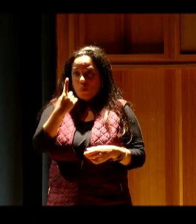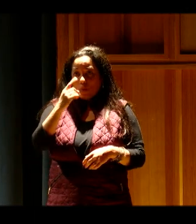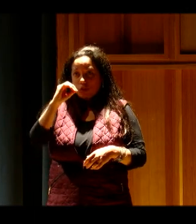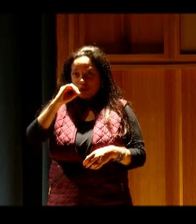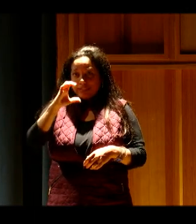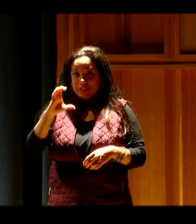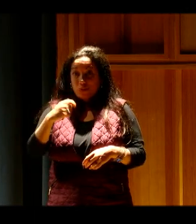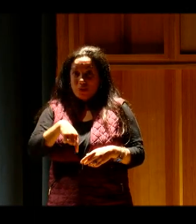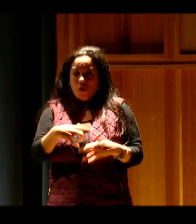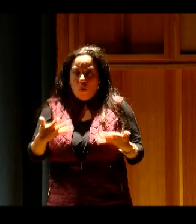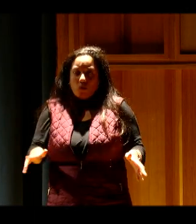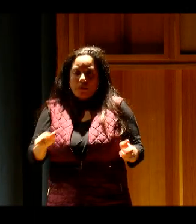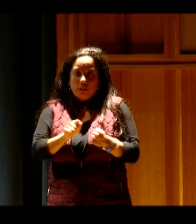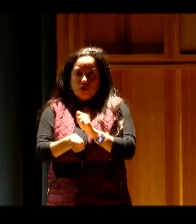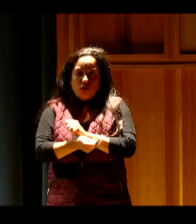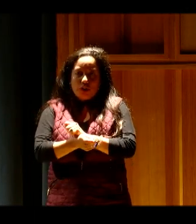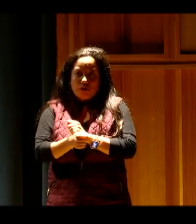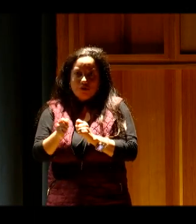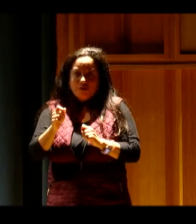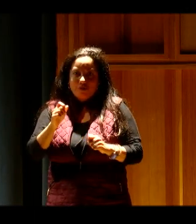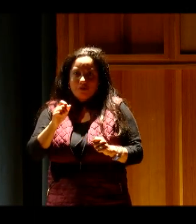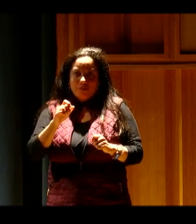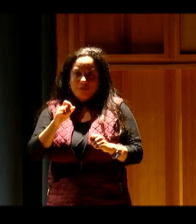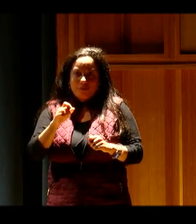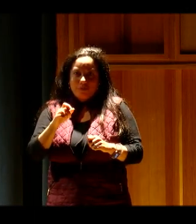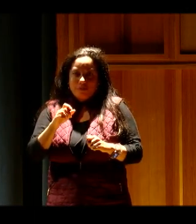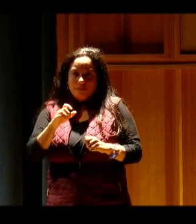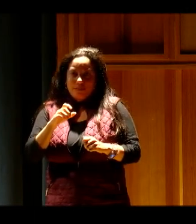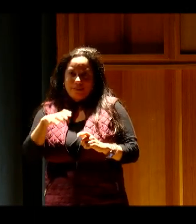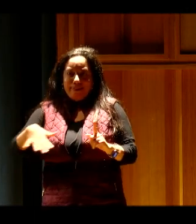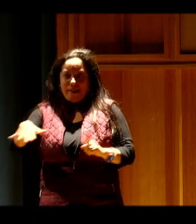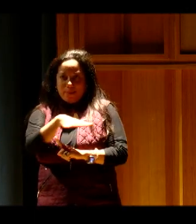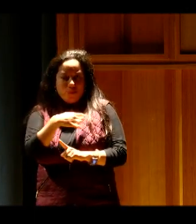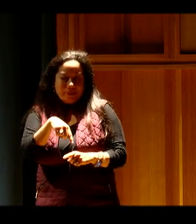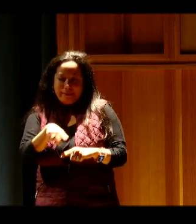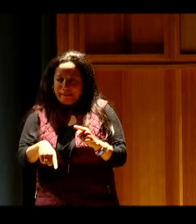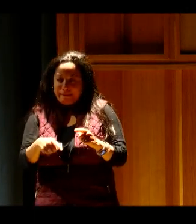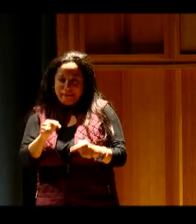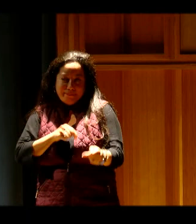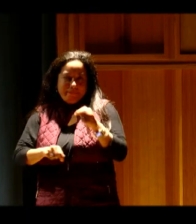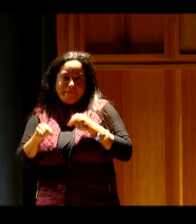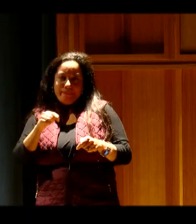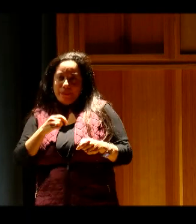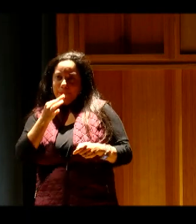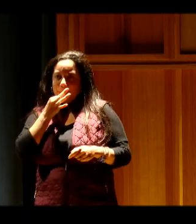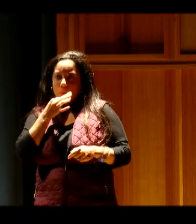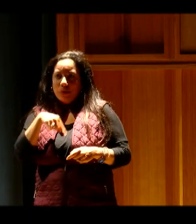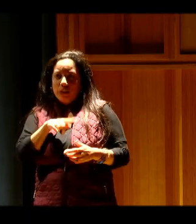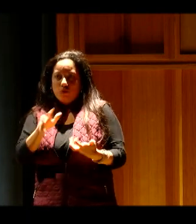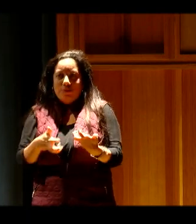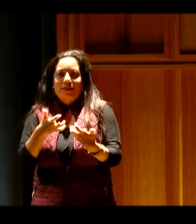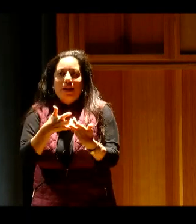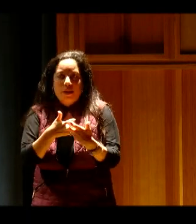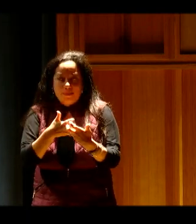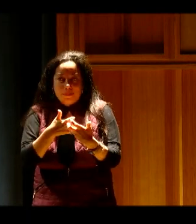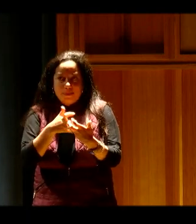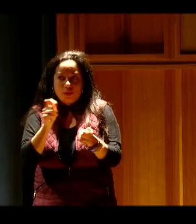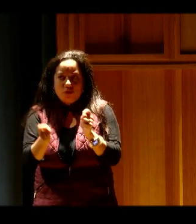changed the climate and we're not going to be able to undo that anytime soon. And so we need to adapt to the change that we've already caused.